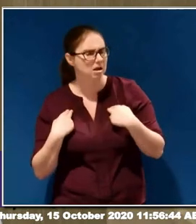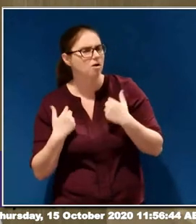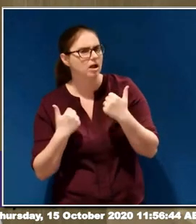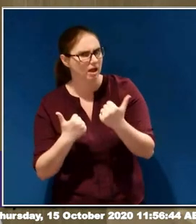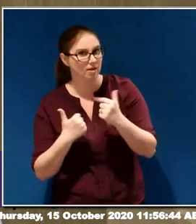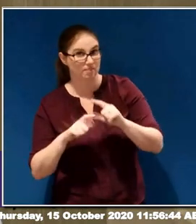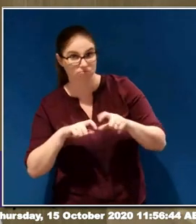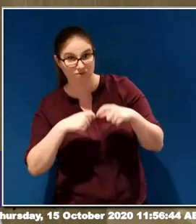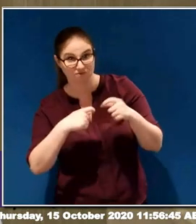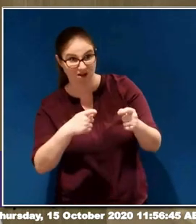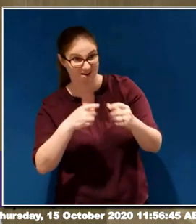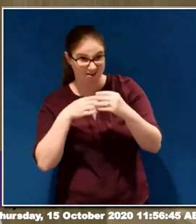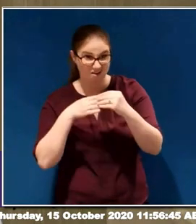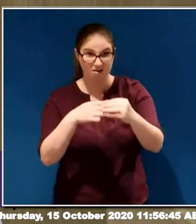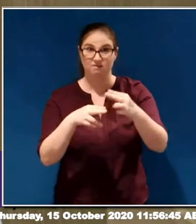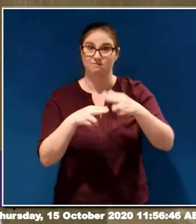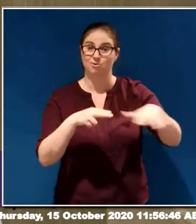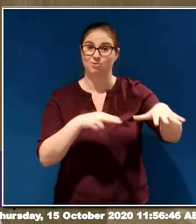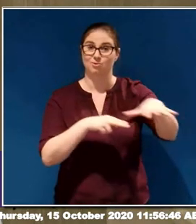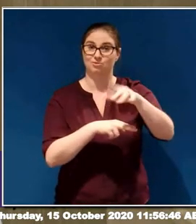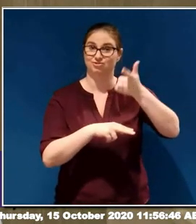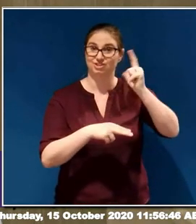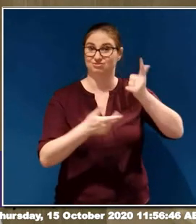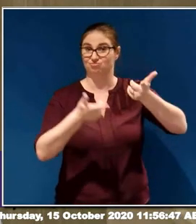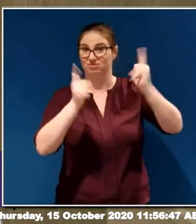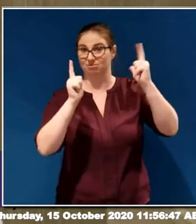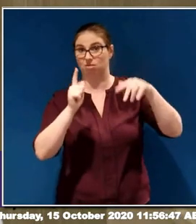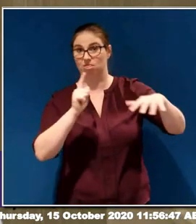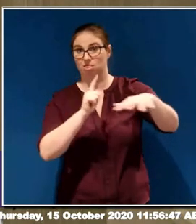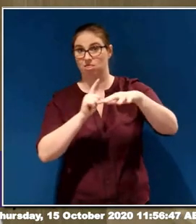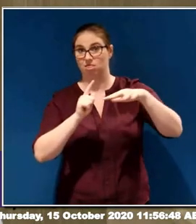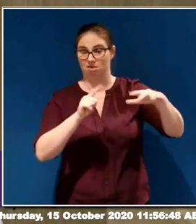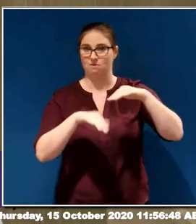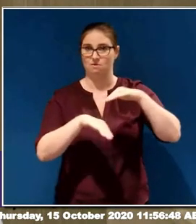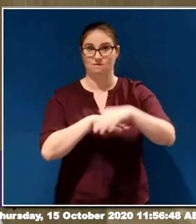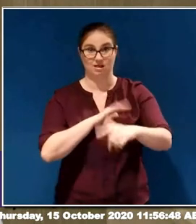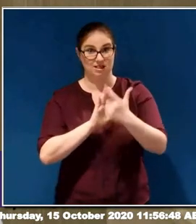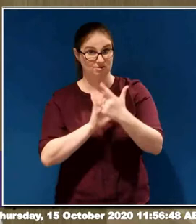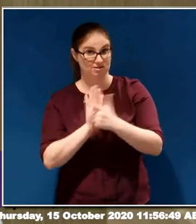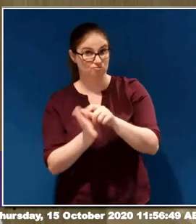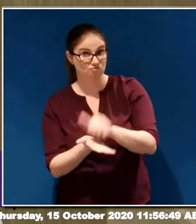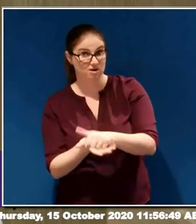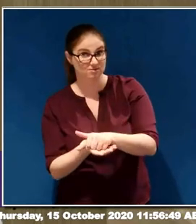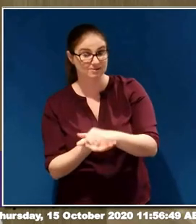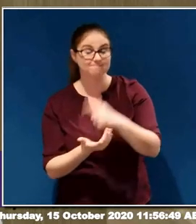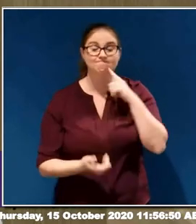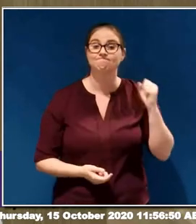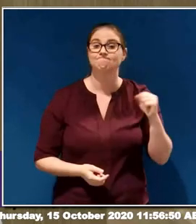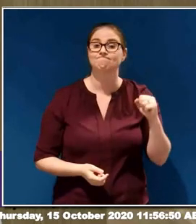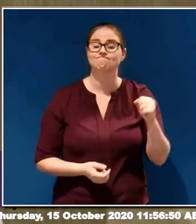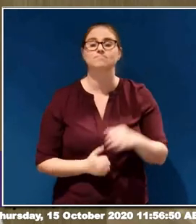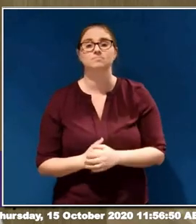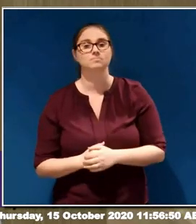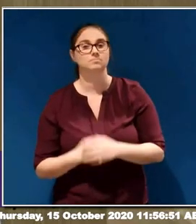within the region about legislation. Yes, that's correct. Including the DDA and the DSE.